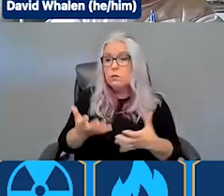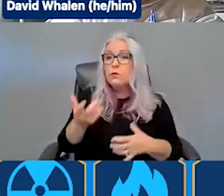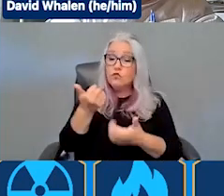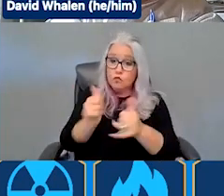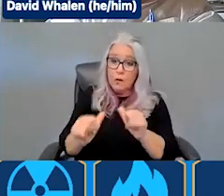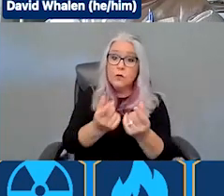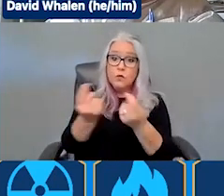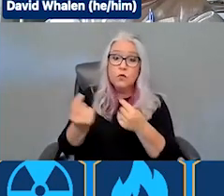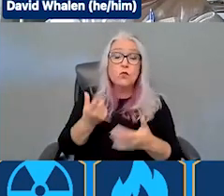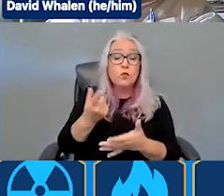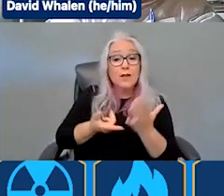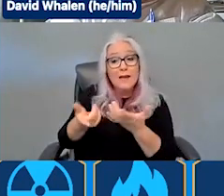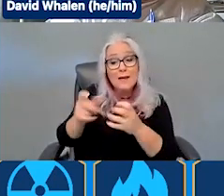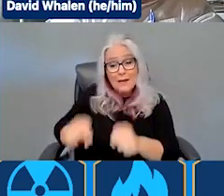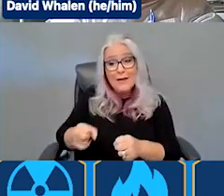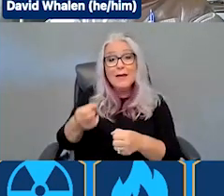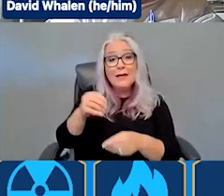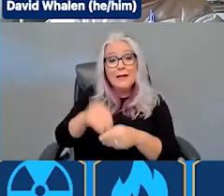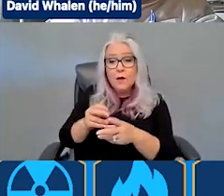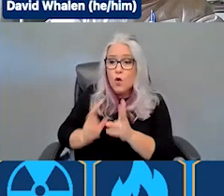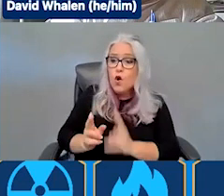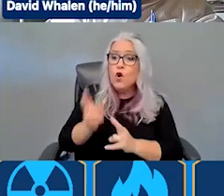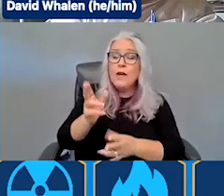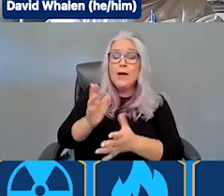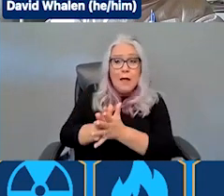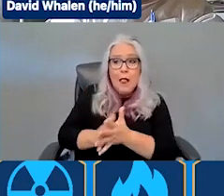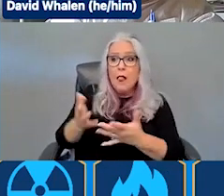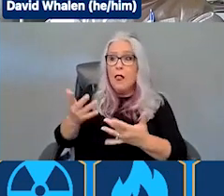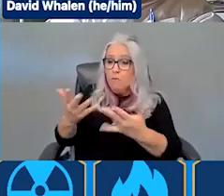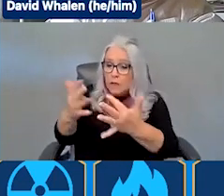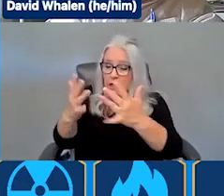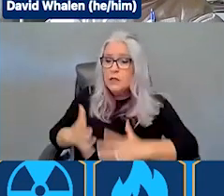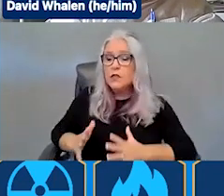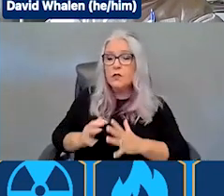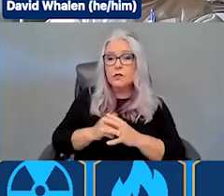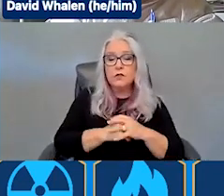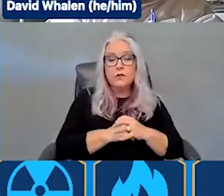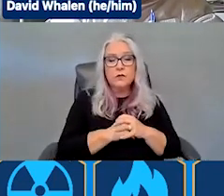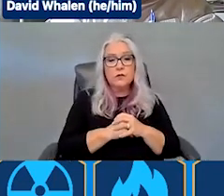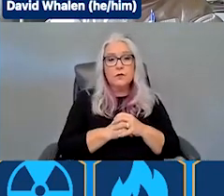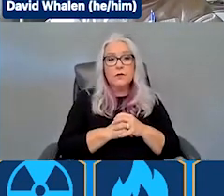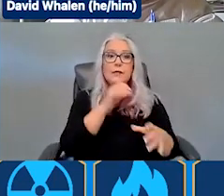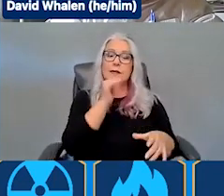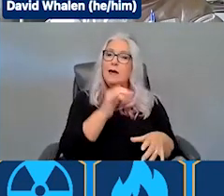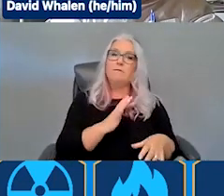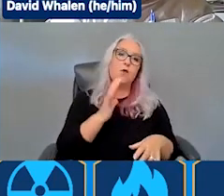in a strained system, in a hurried system but right informal triage is incredibly